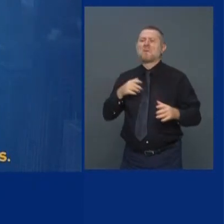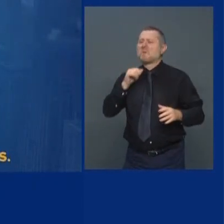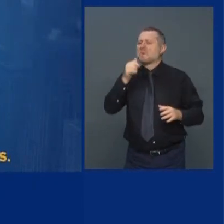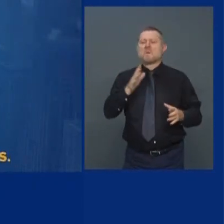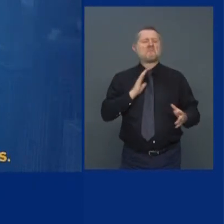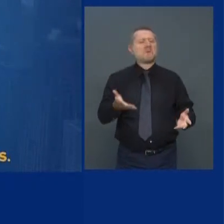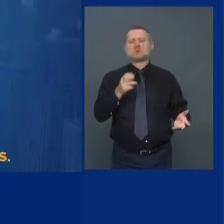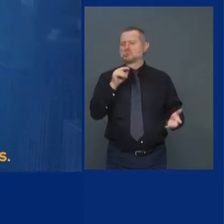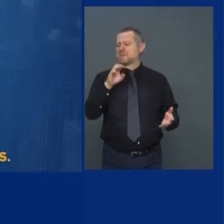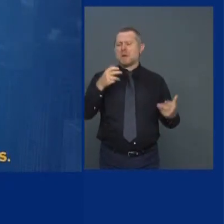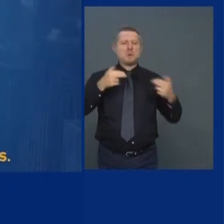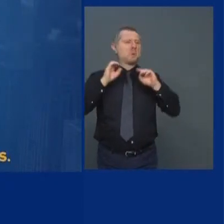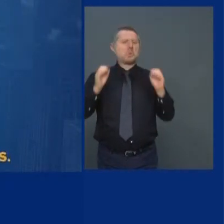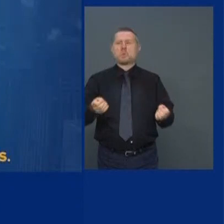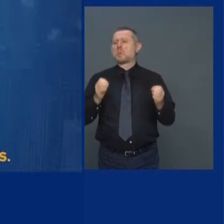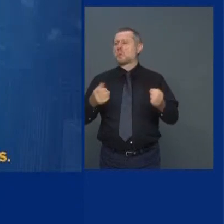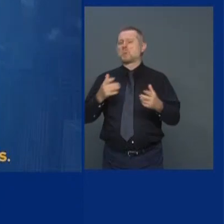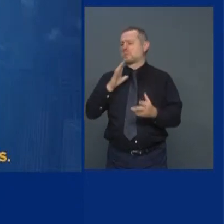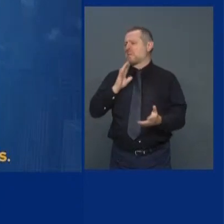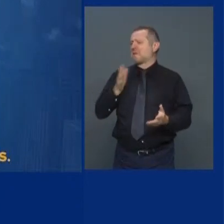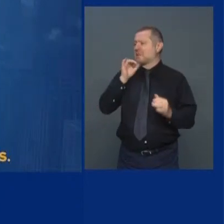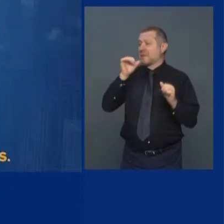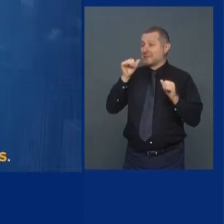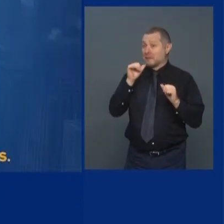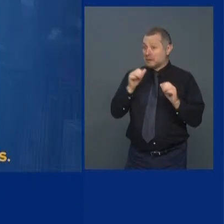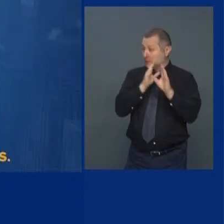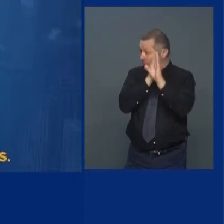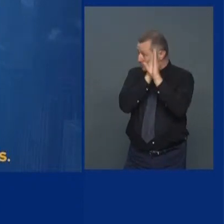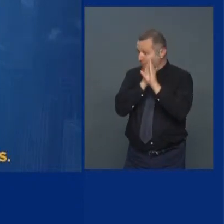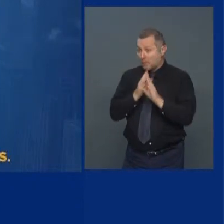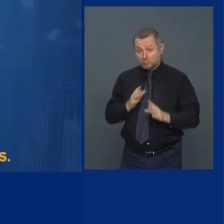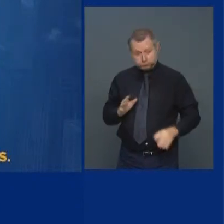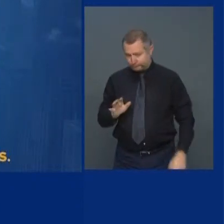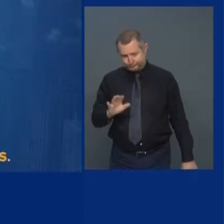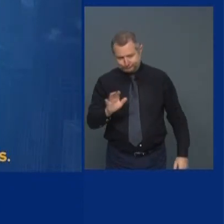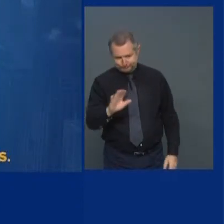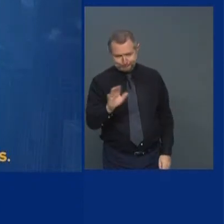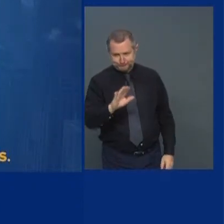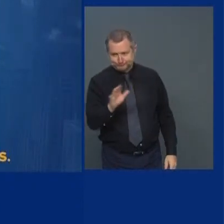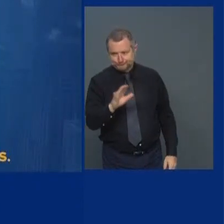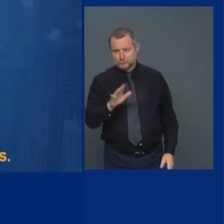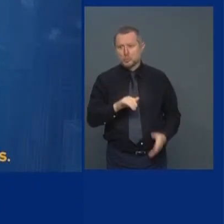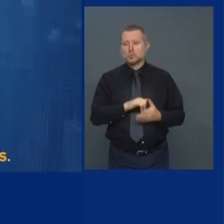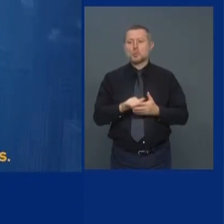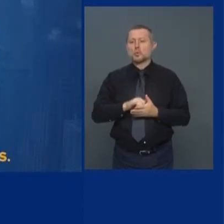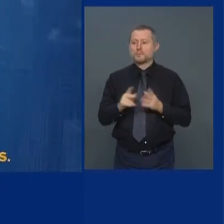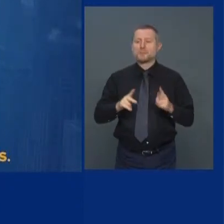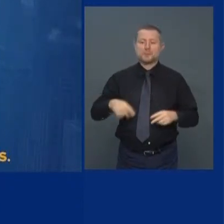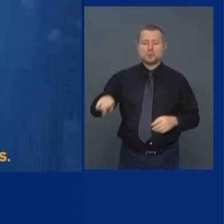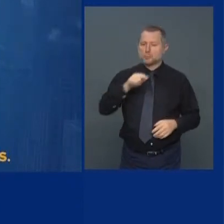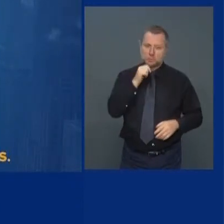FIRST INSTINCT IS TO DENY OR YOU'RE WRONG, THERE IS NO CRIME